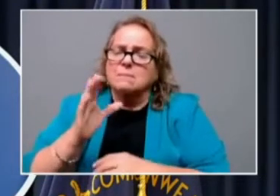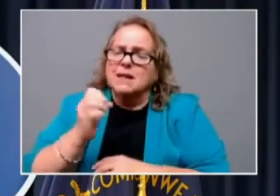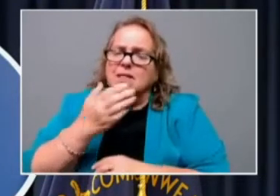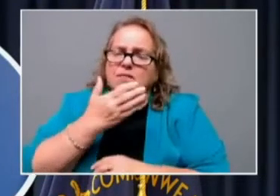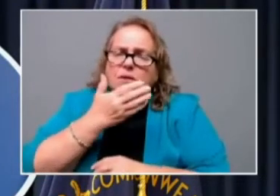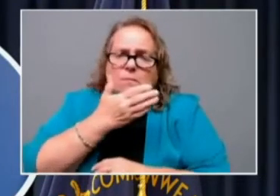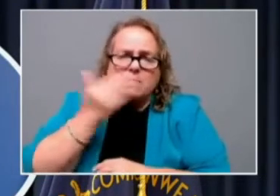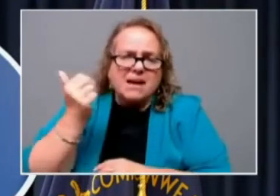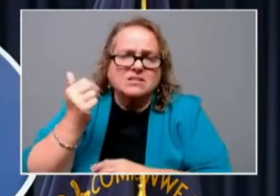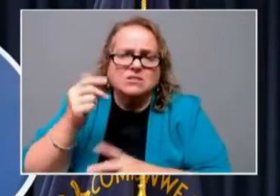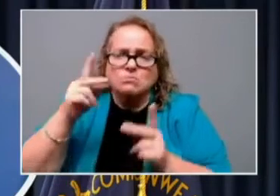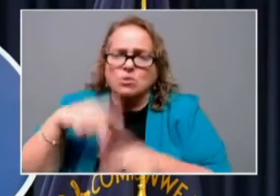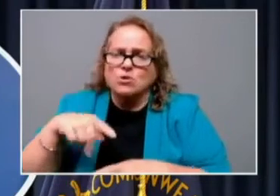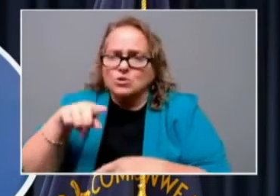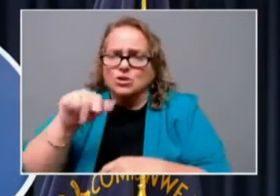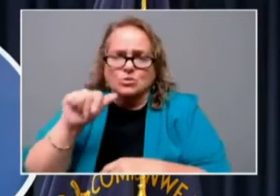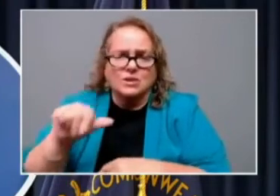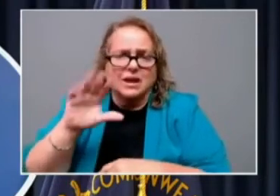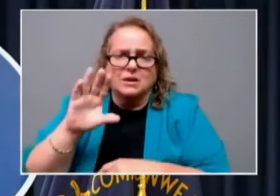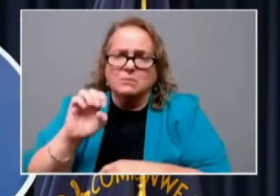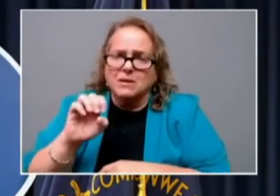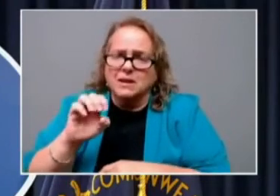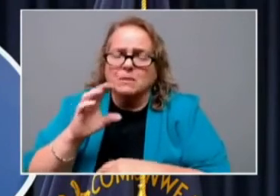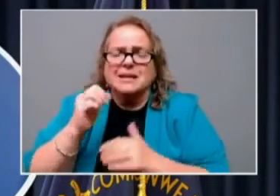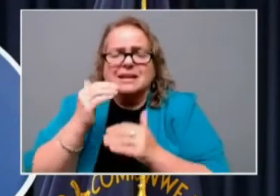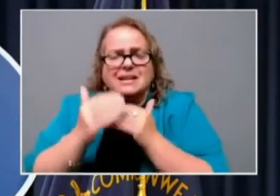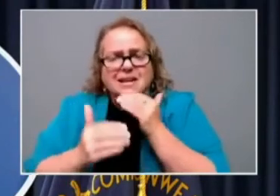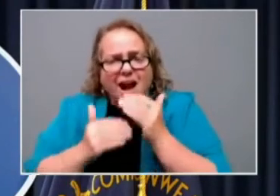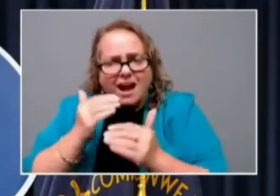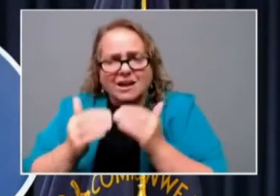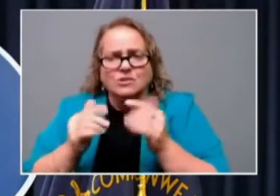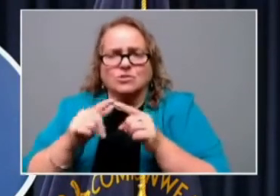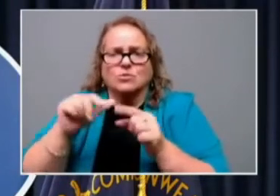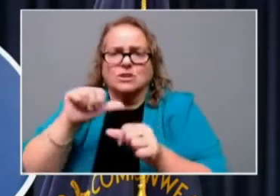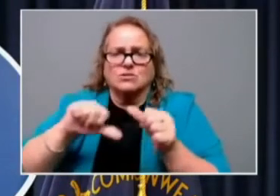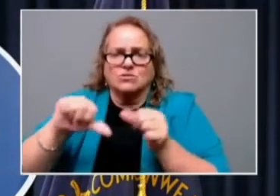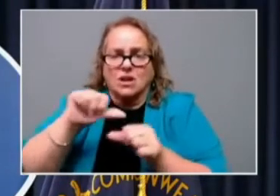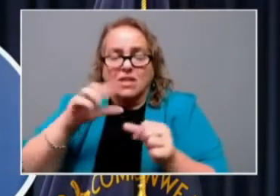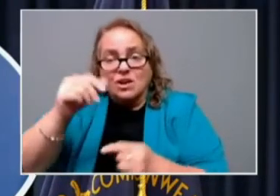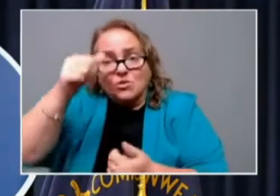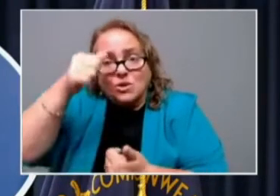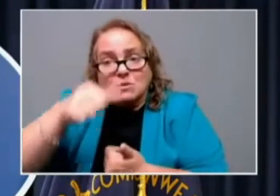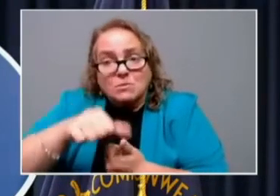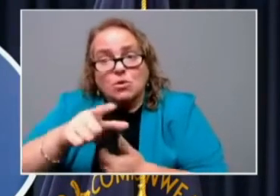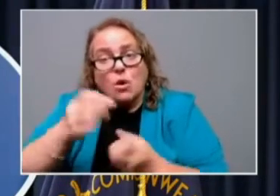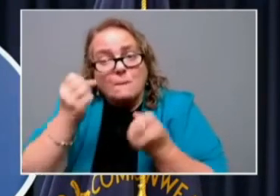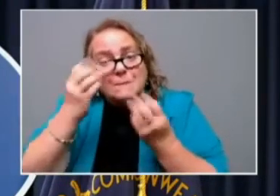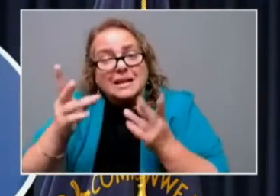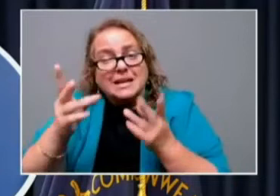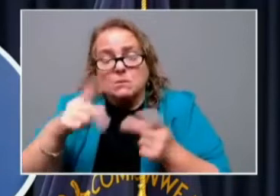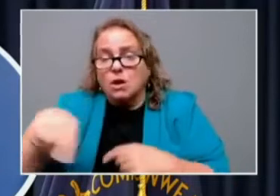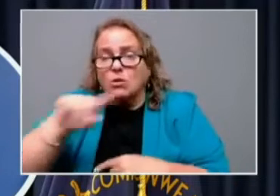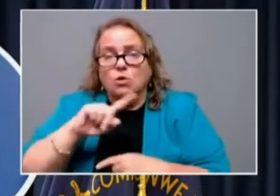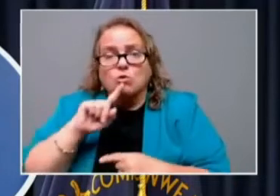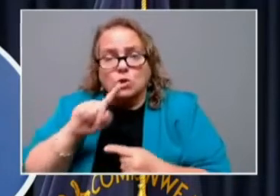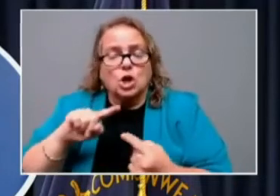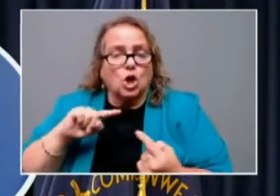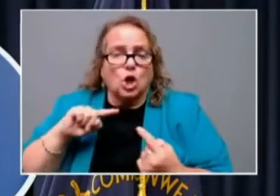possibly be to be kind to each other and to remember that there are a lot of people out there hurting right now in those overflowing hospitals, Both the